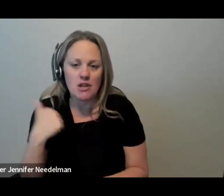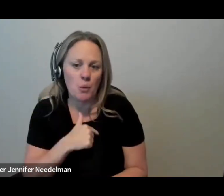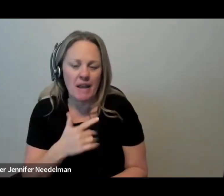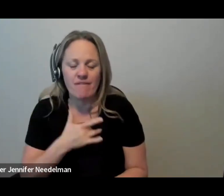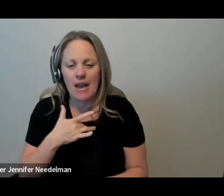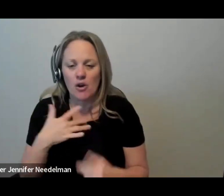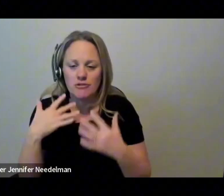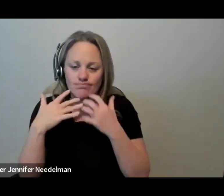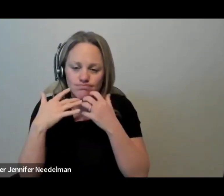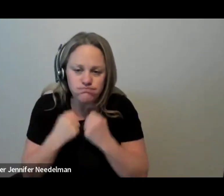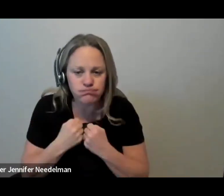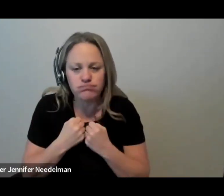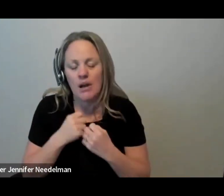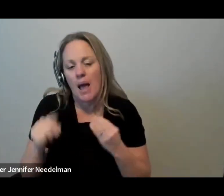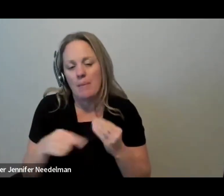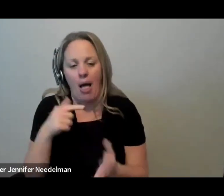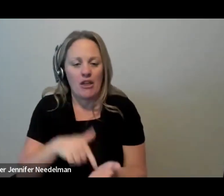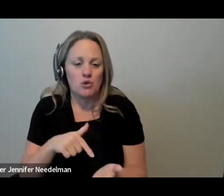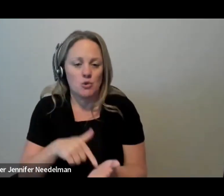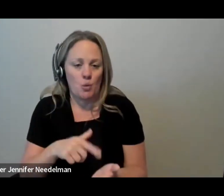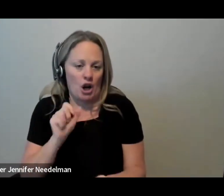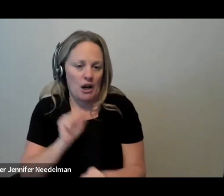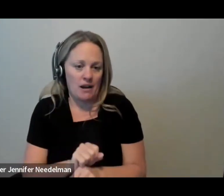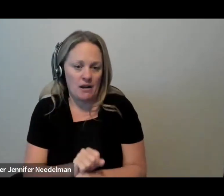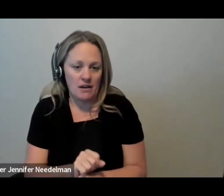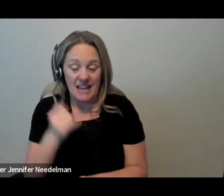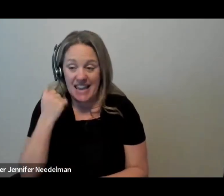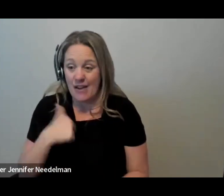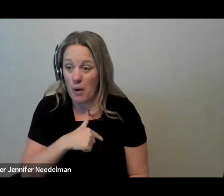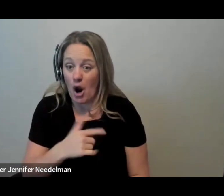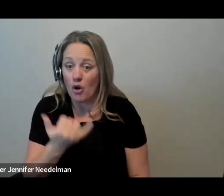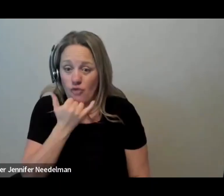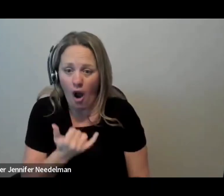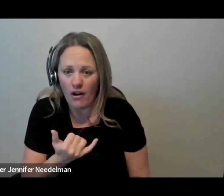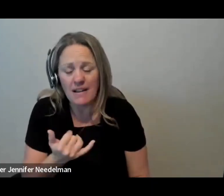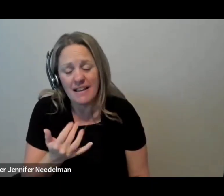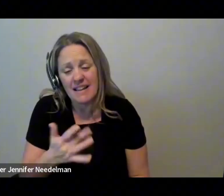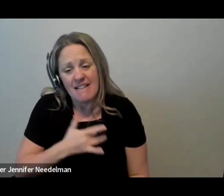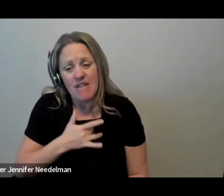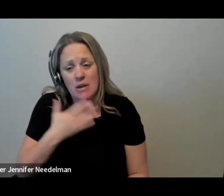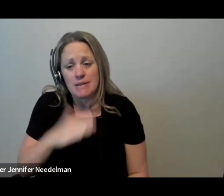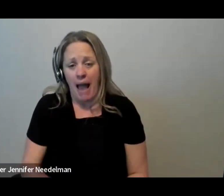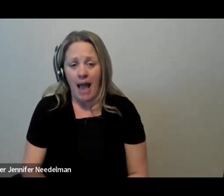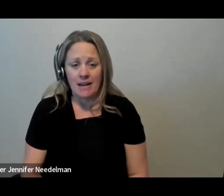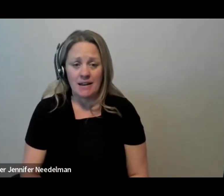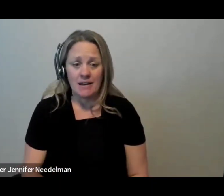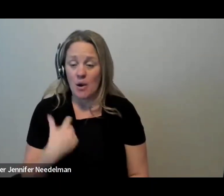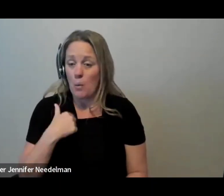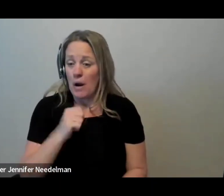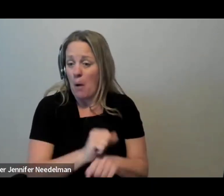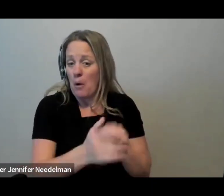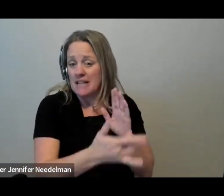So when we get it wrong, it feels really bad, right? When I was in tech support, if I got it wrong with a customer, I'd do a, you know, I wake up the next morning